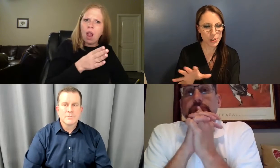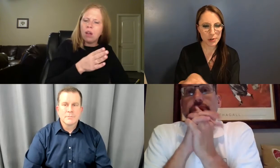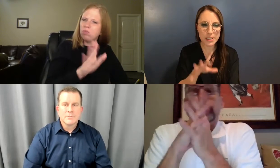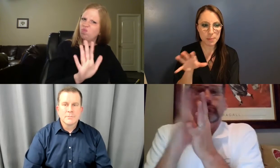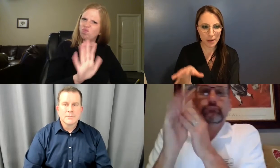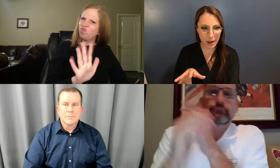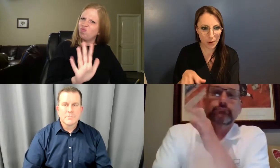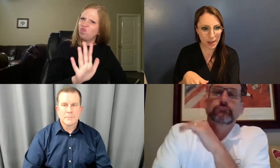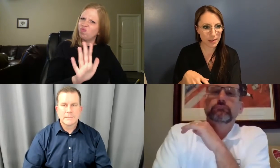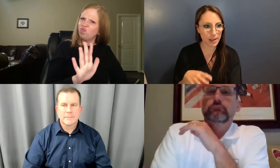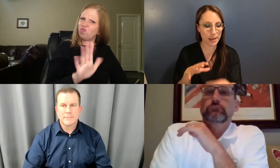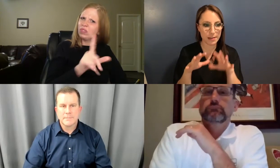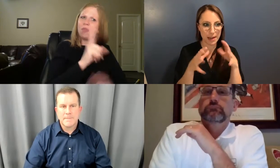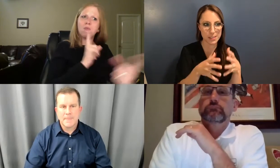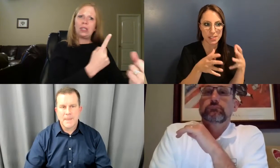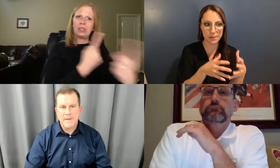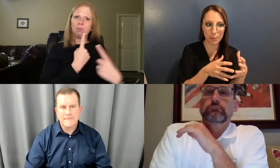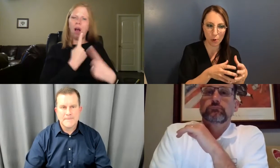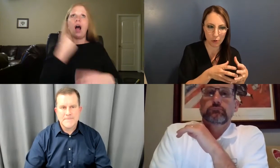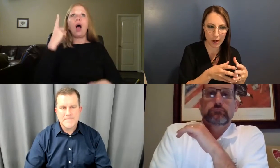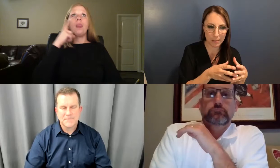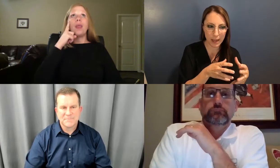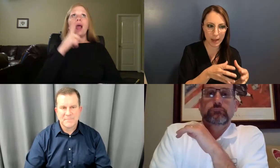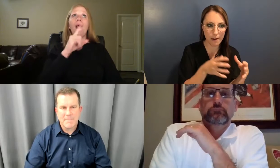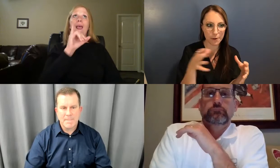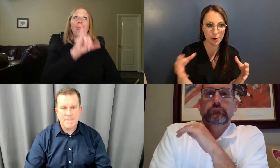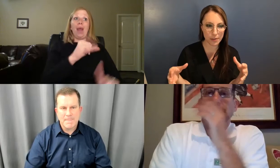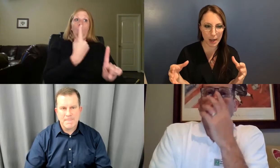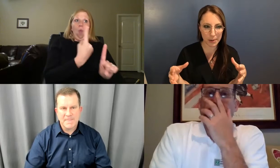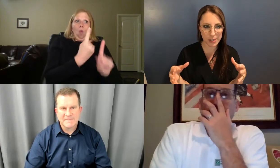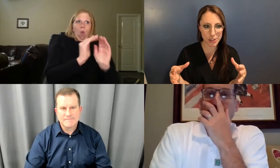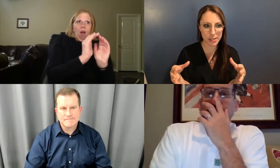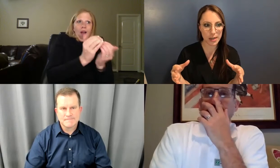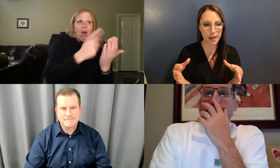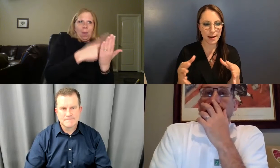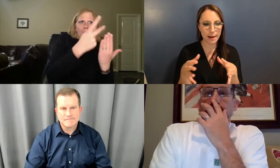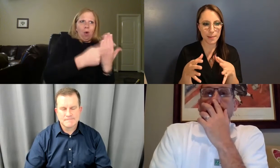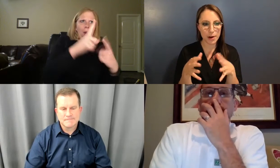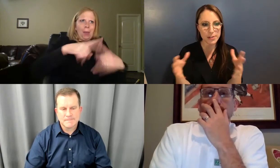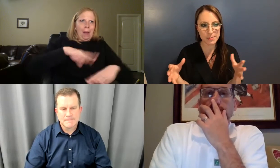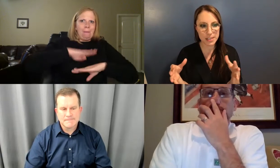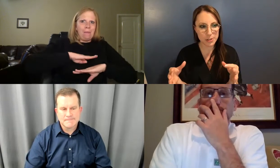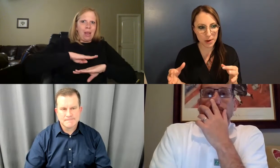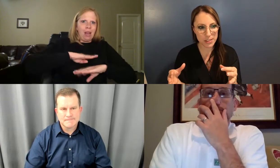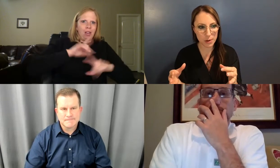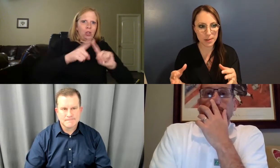So they respond that way, thinking that that specific program can't cover the accommodation. Other times they respond this way